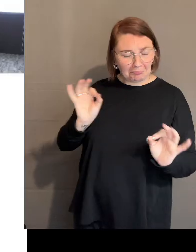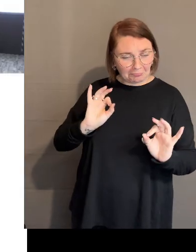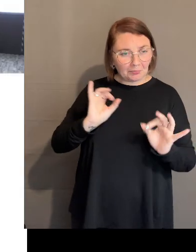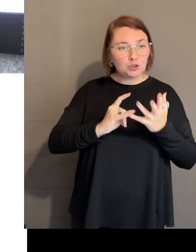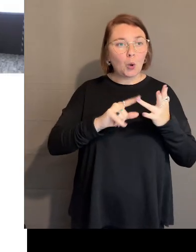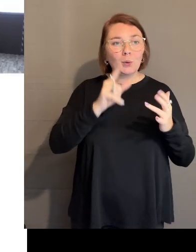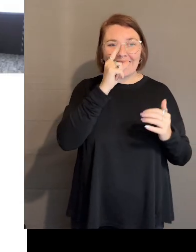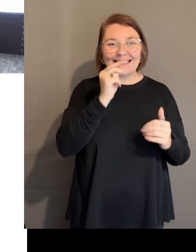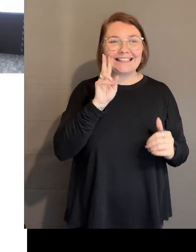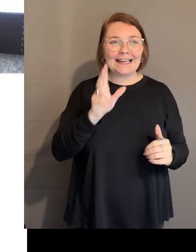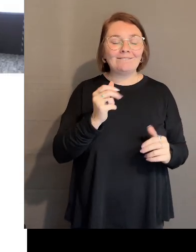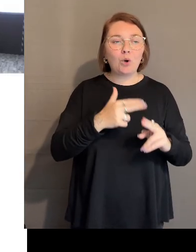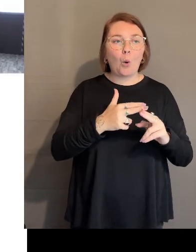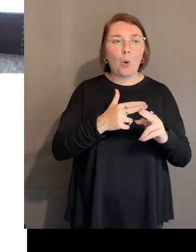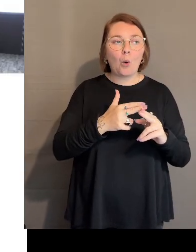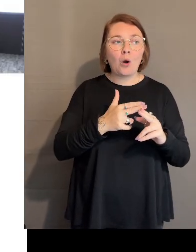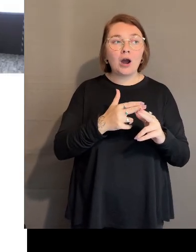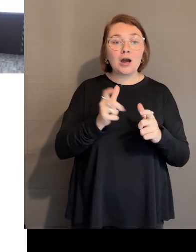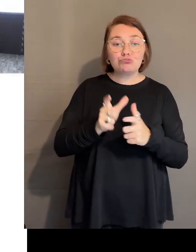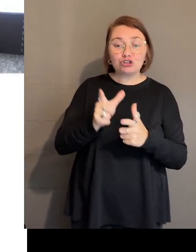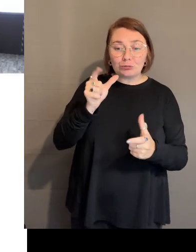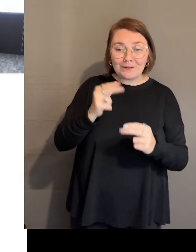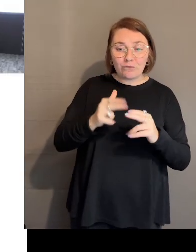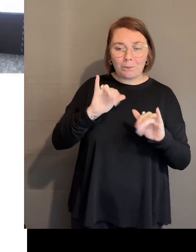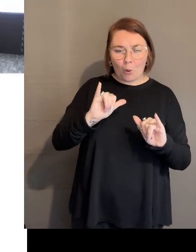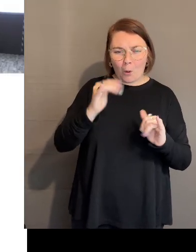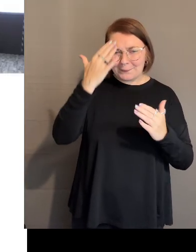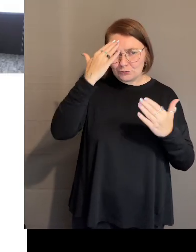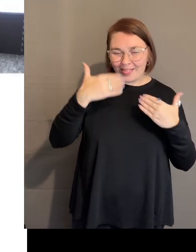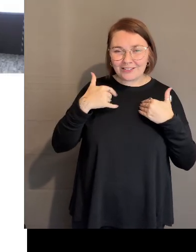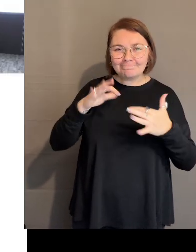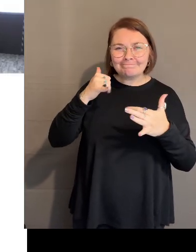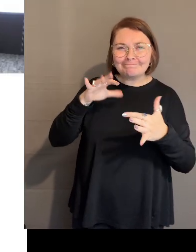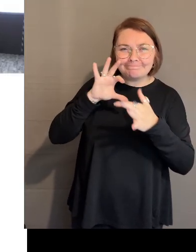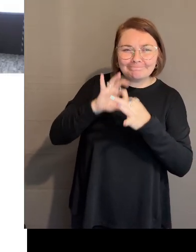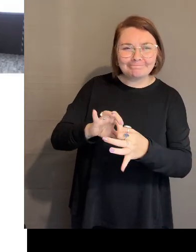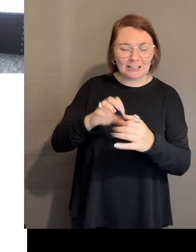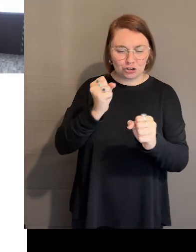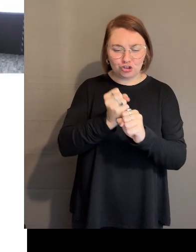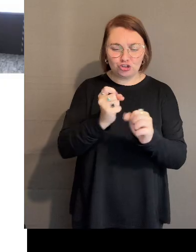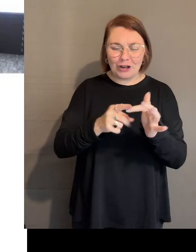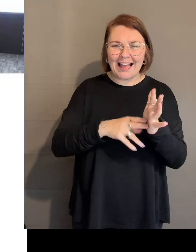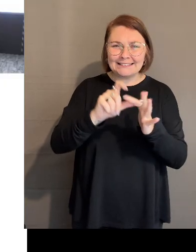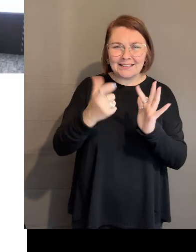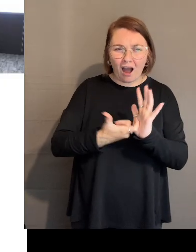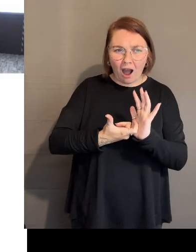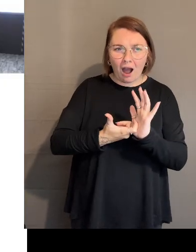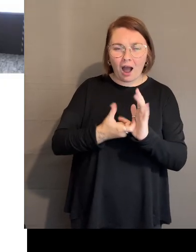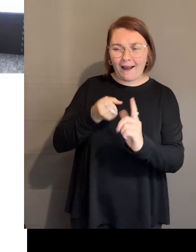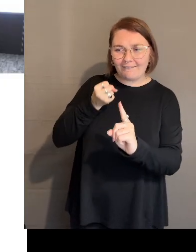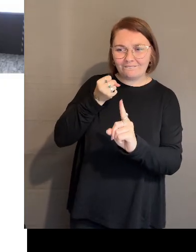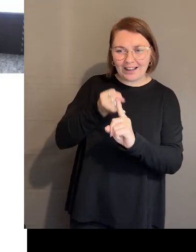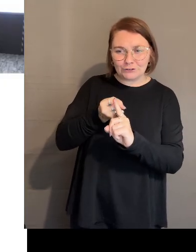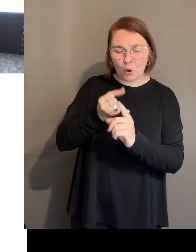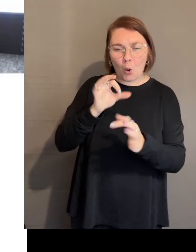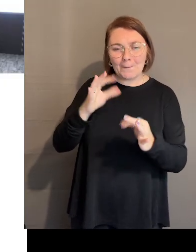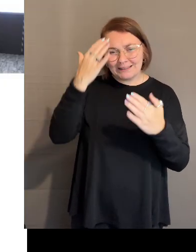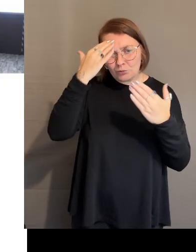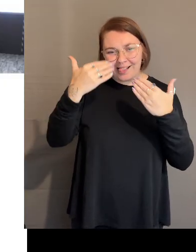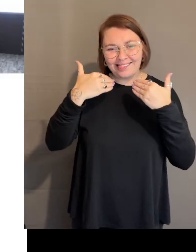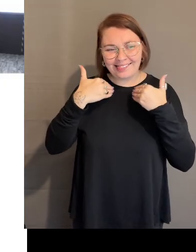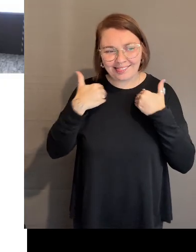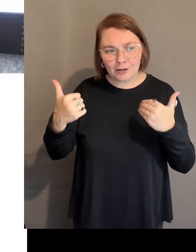So, when it comes to prescription for poor mental health, it seems to be some form of yended, not effect on mental health.